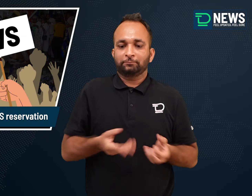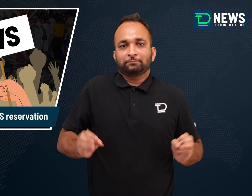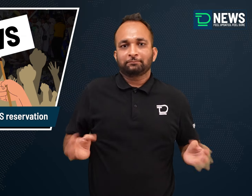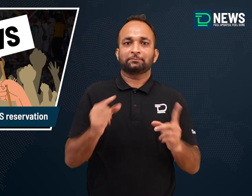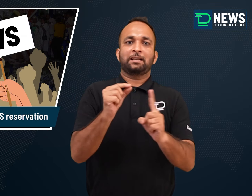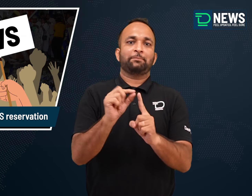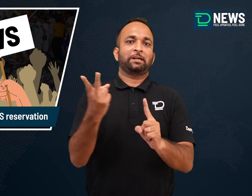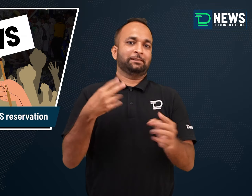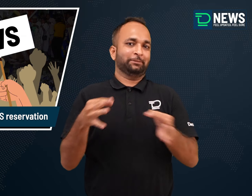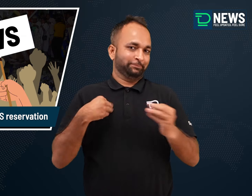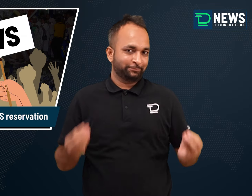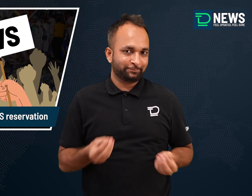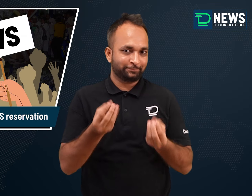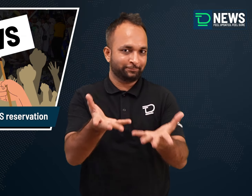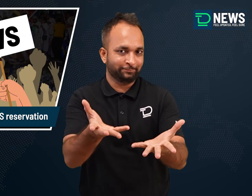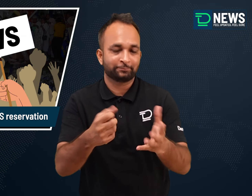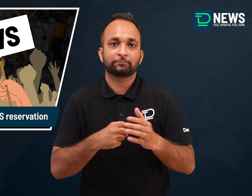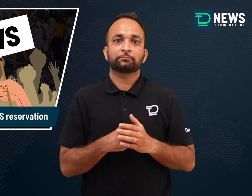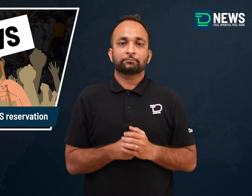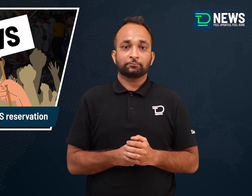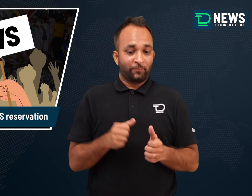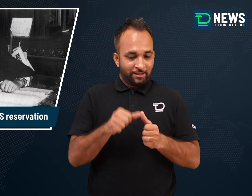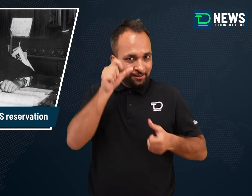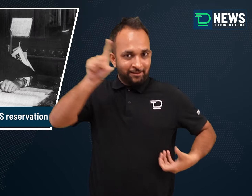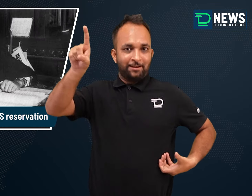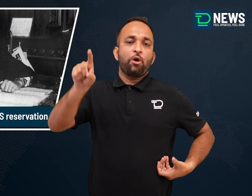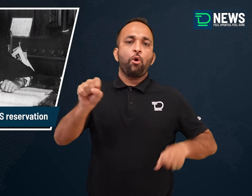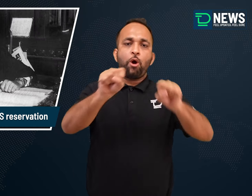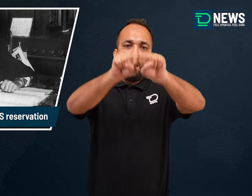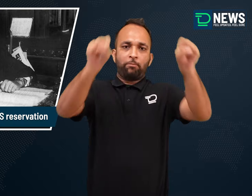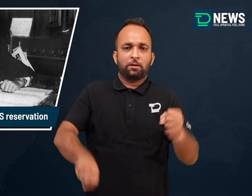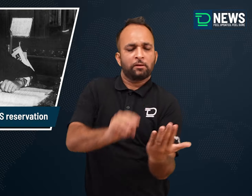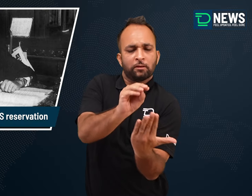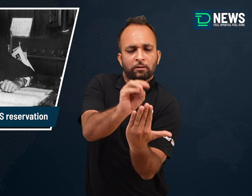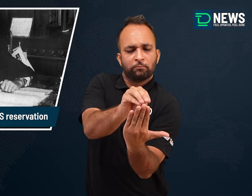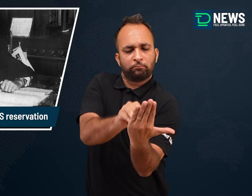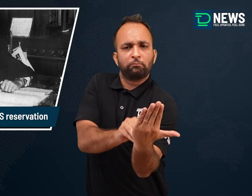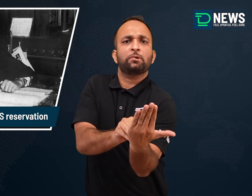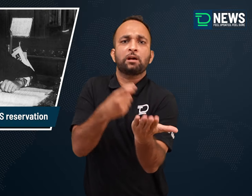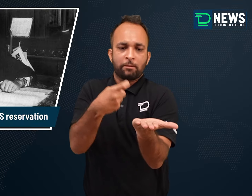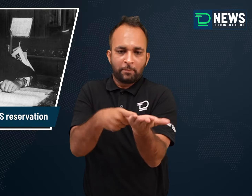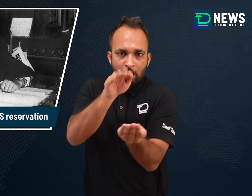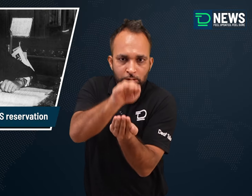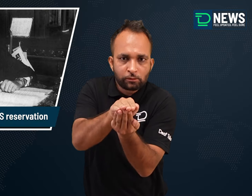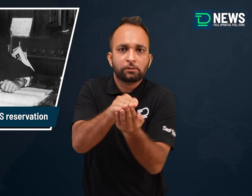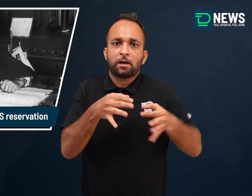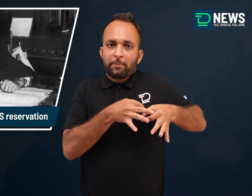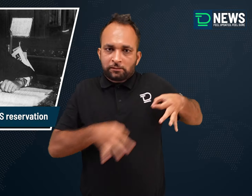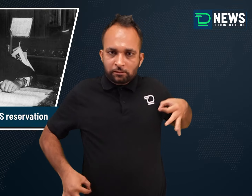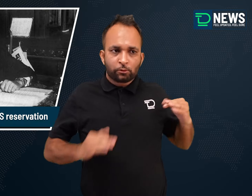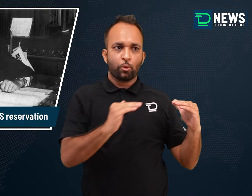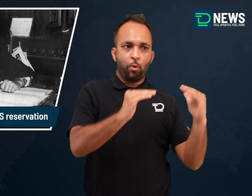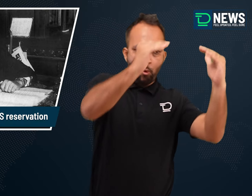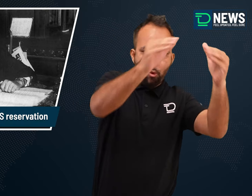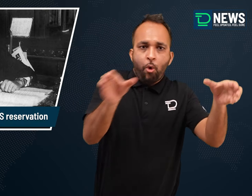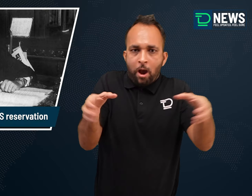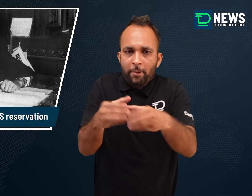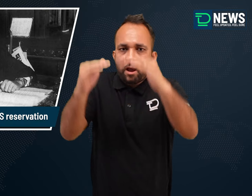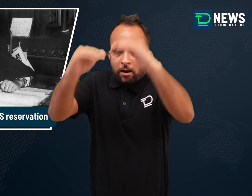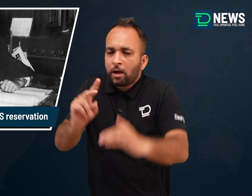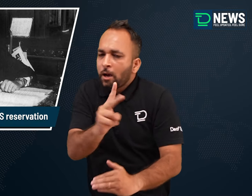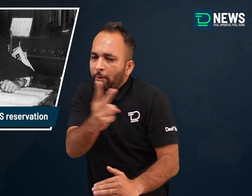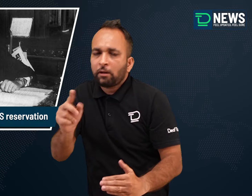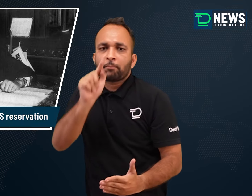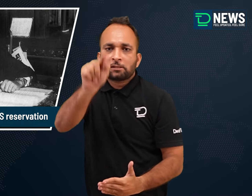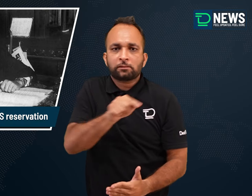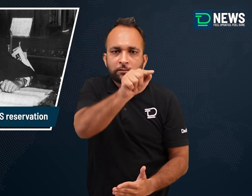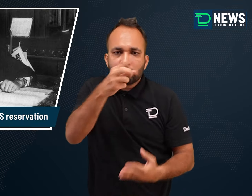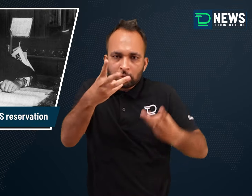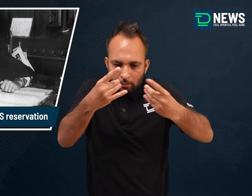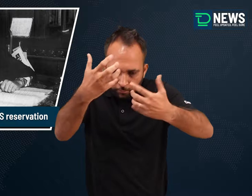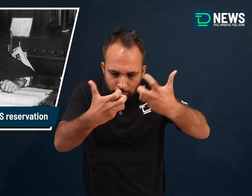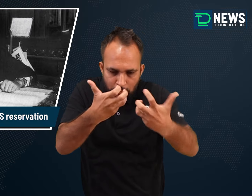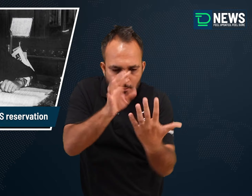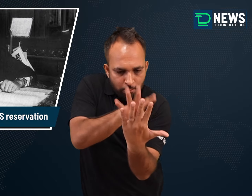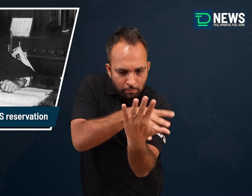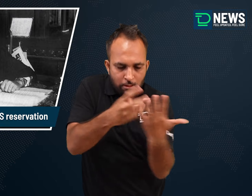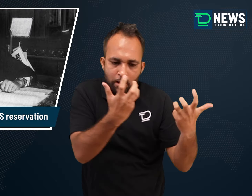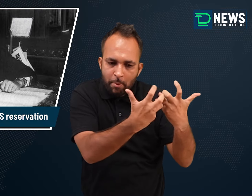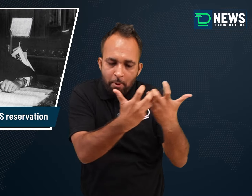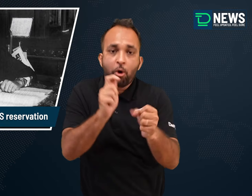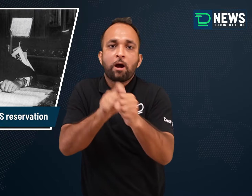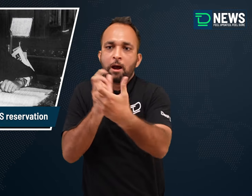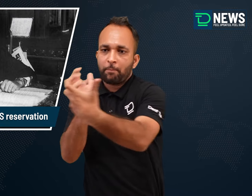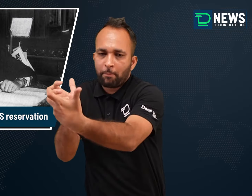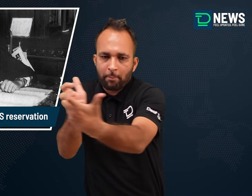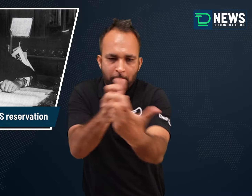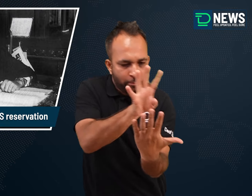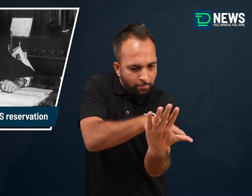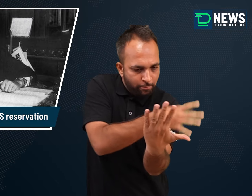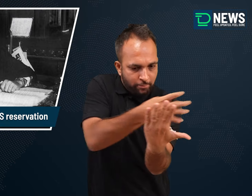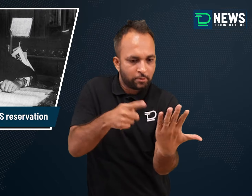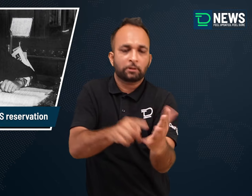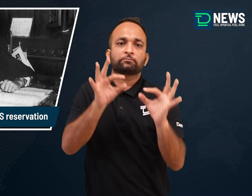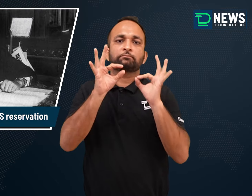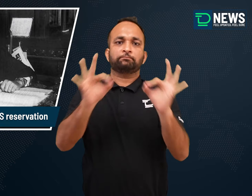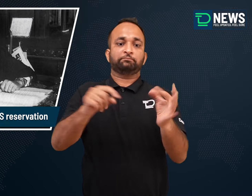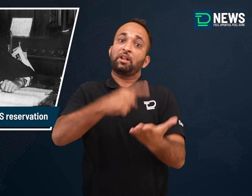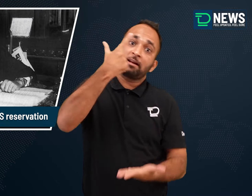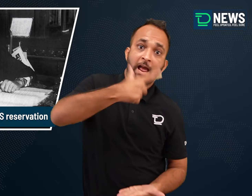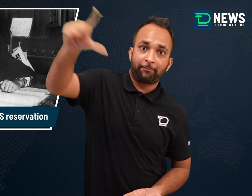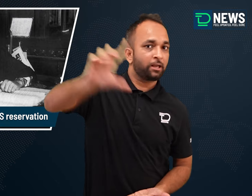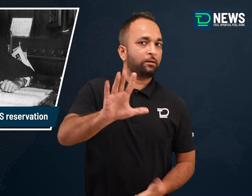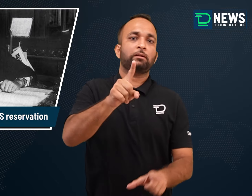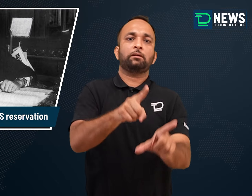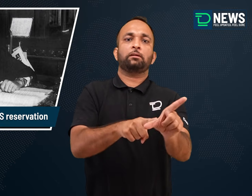After independence Dr. Ambedkar adopted the reservation system.